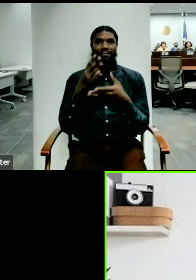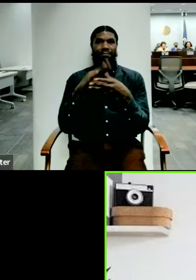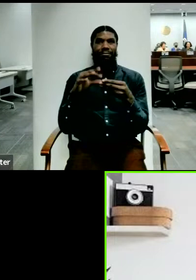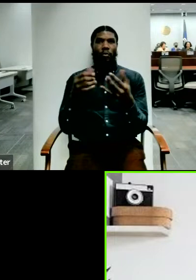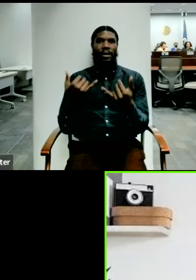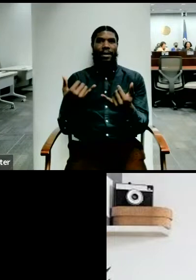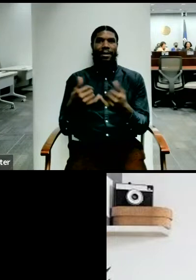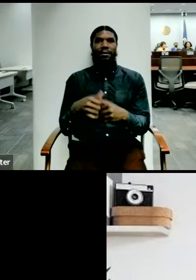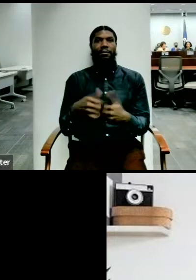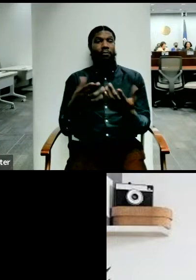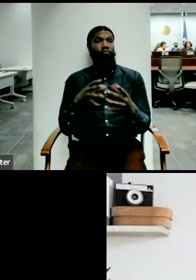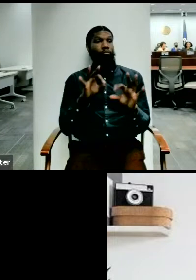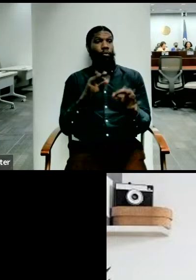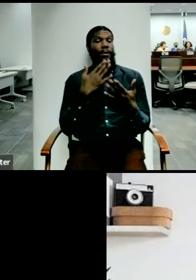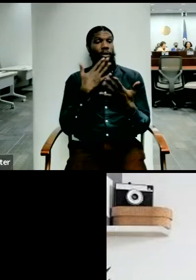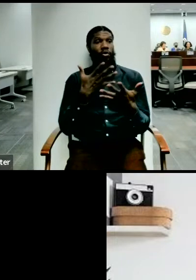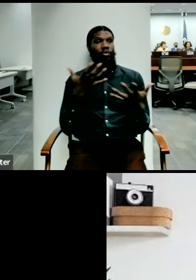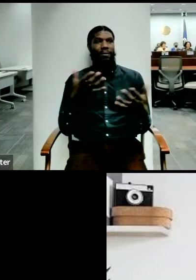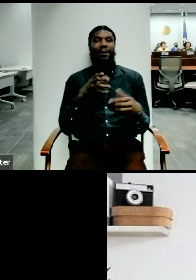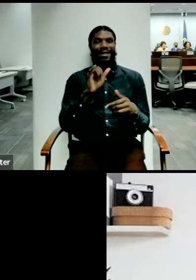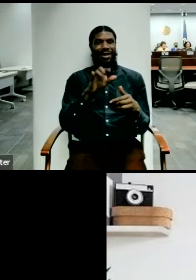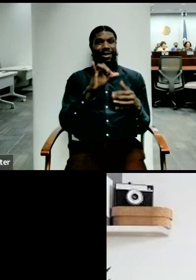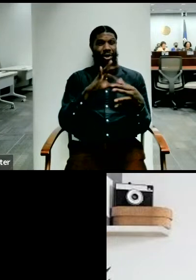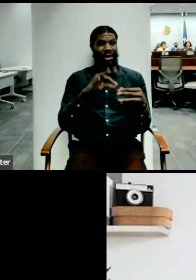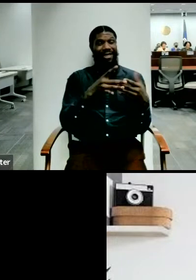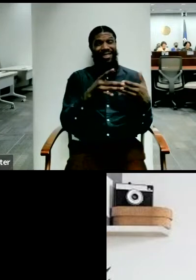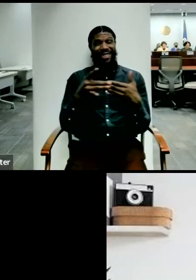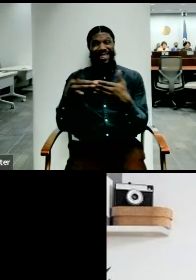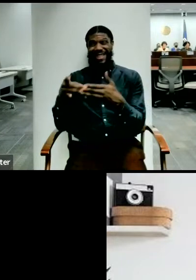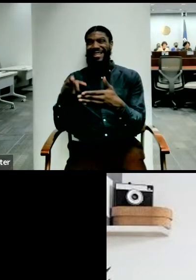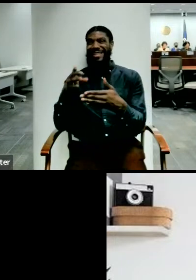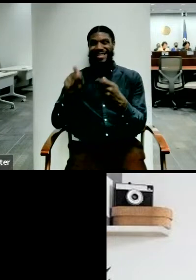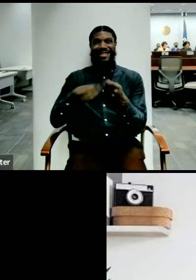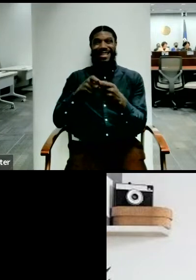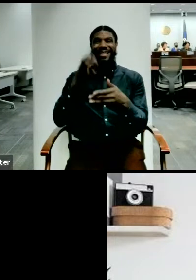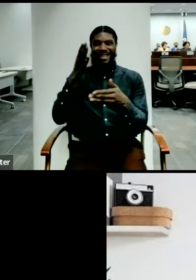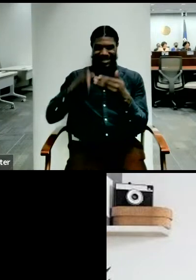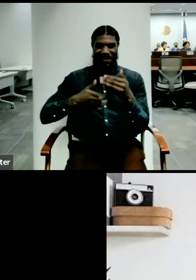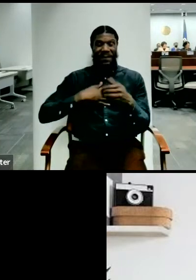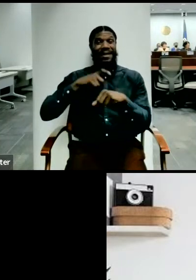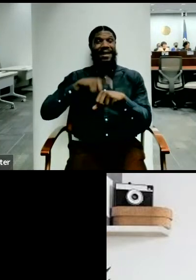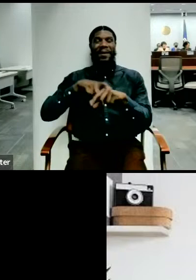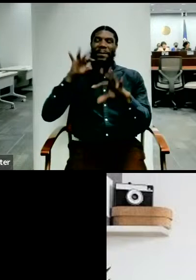ell I thank you, because you brought us exactly to the end of my time. So that is